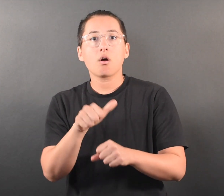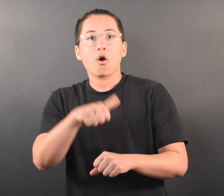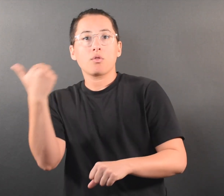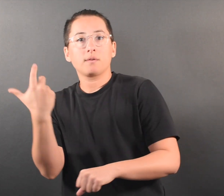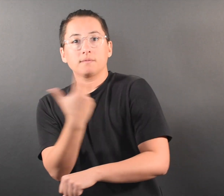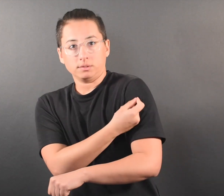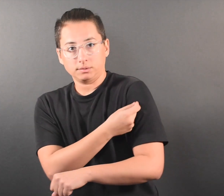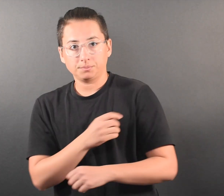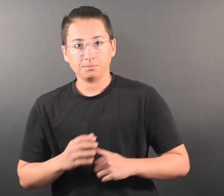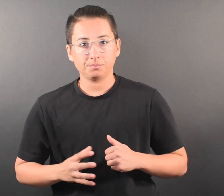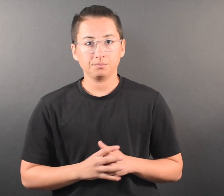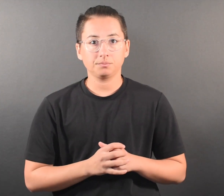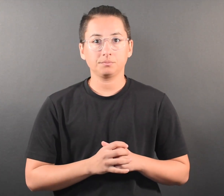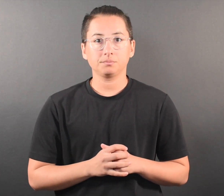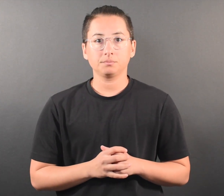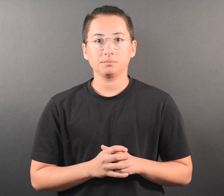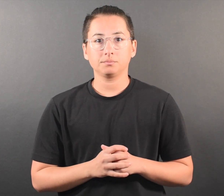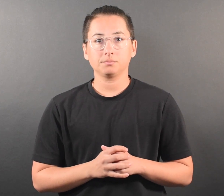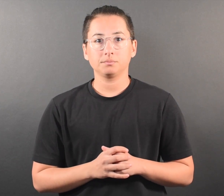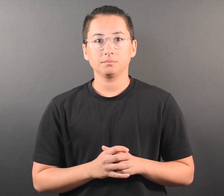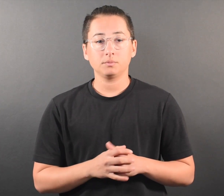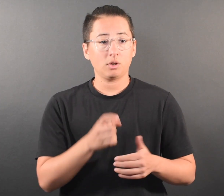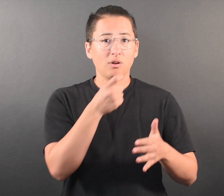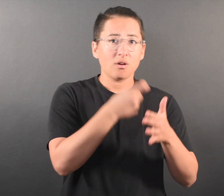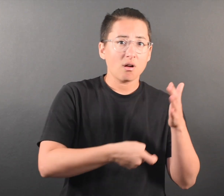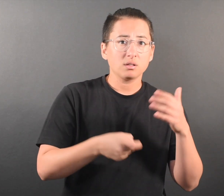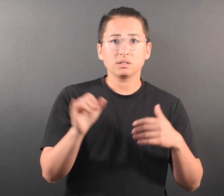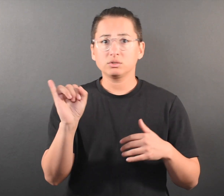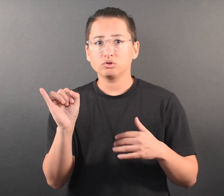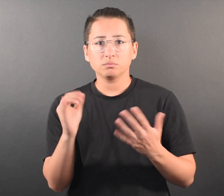recently received another vaccine. Cost/insurance